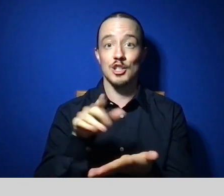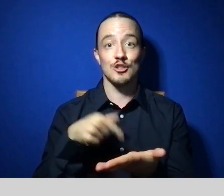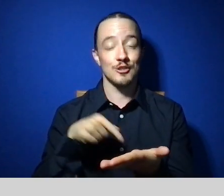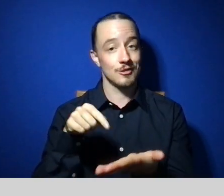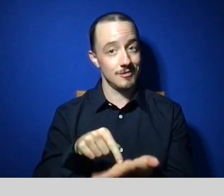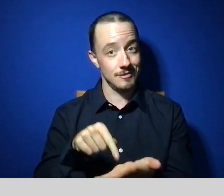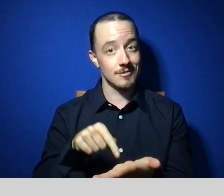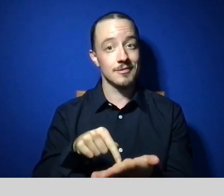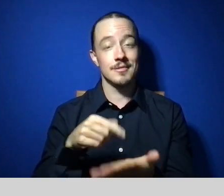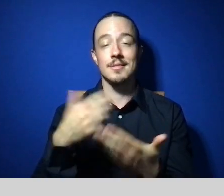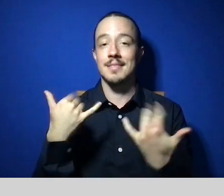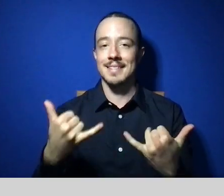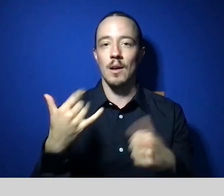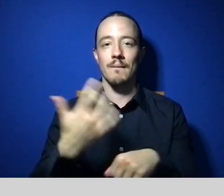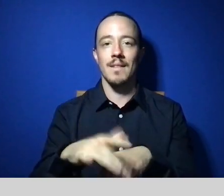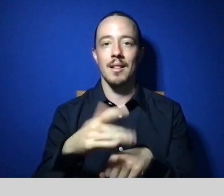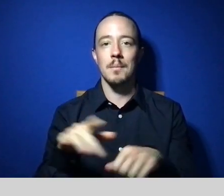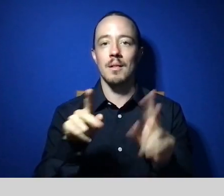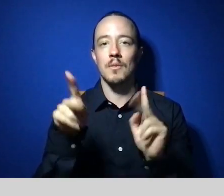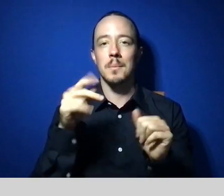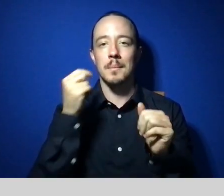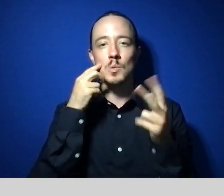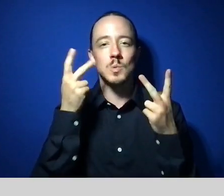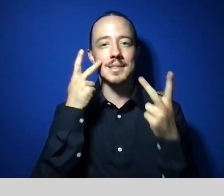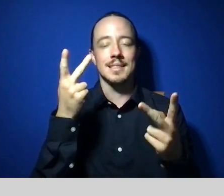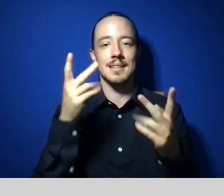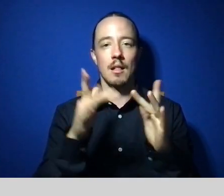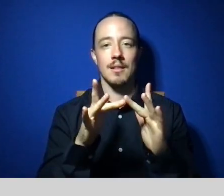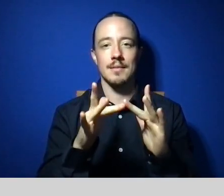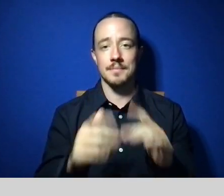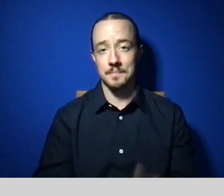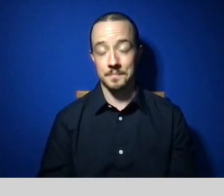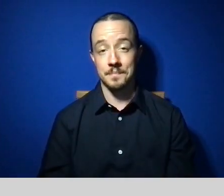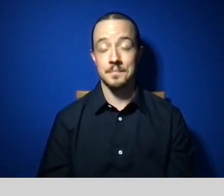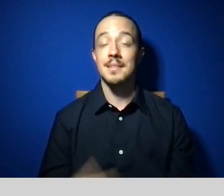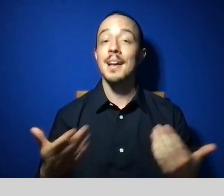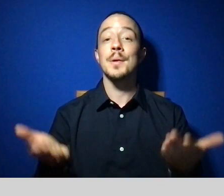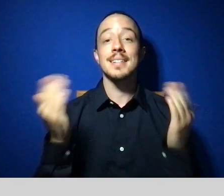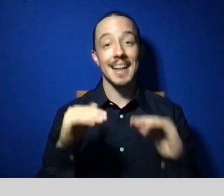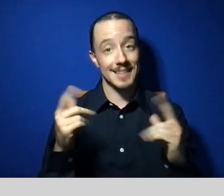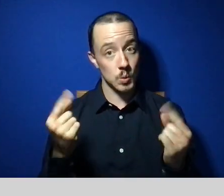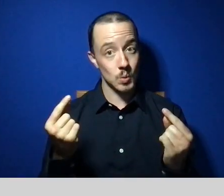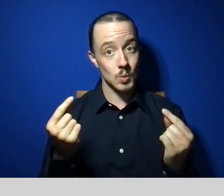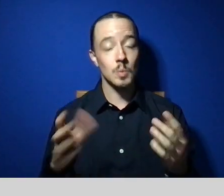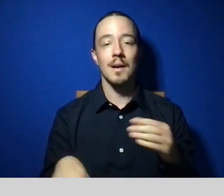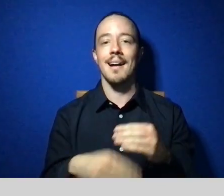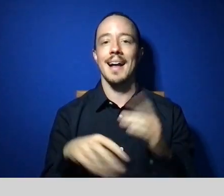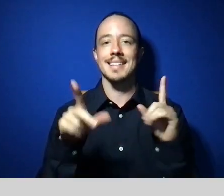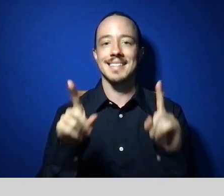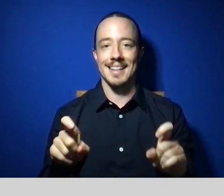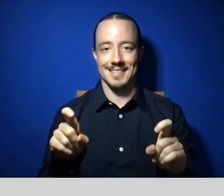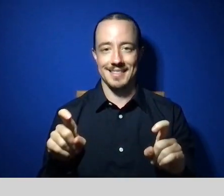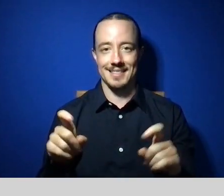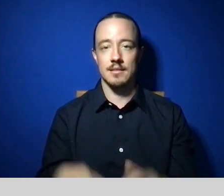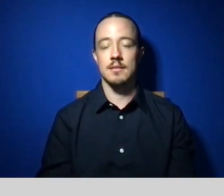is now available for people to see. So for our next step, let's add some tests. I'm going to need a tiny bit more boiler plate for this.